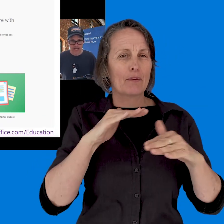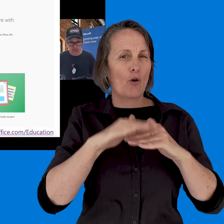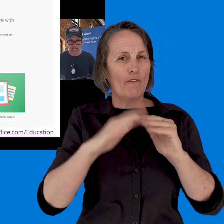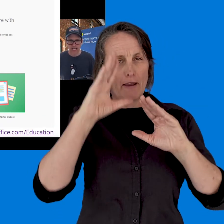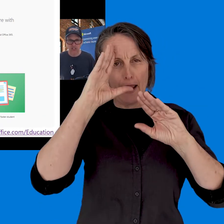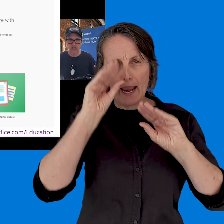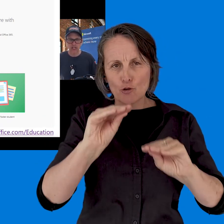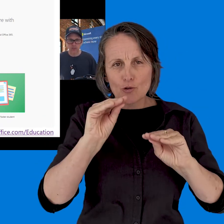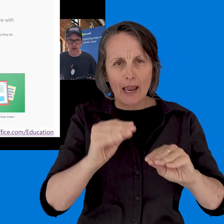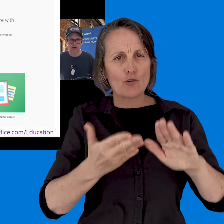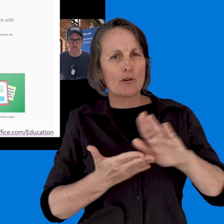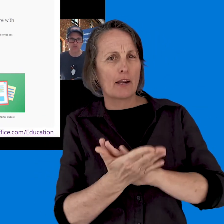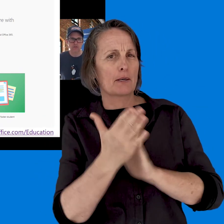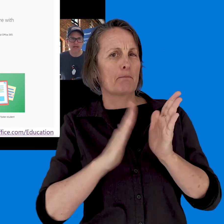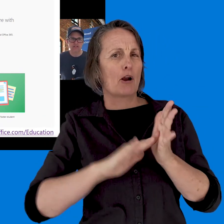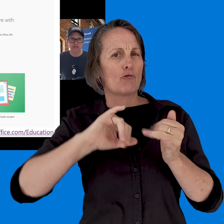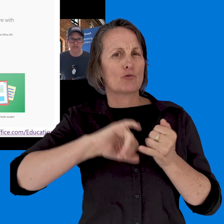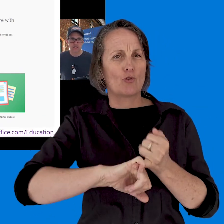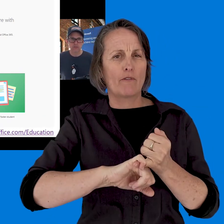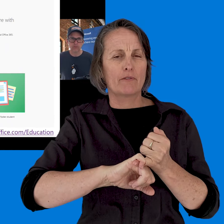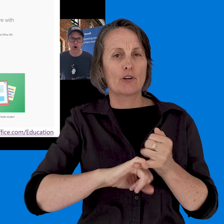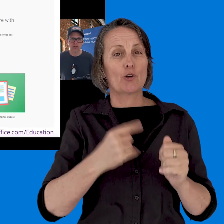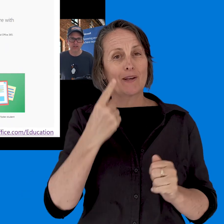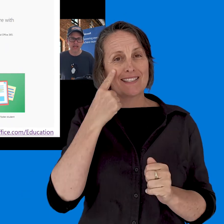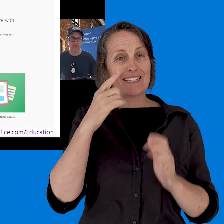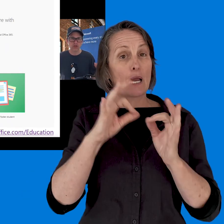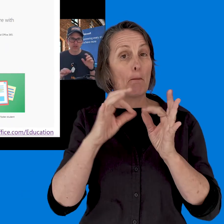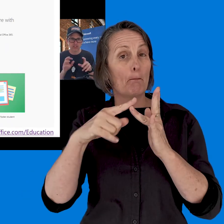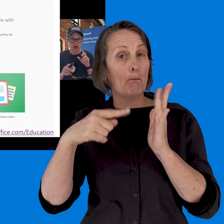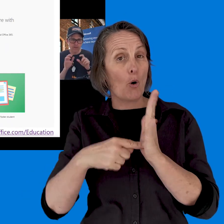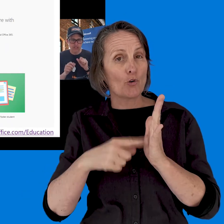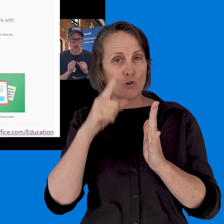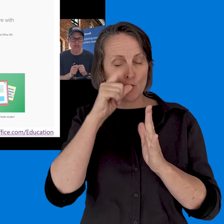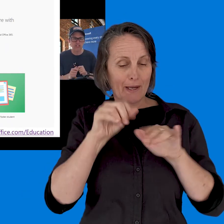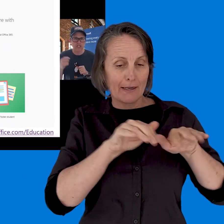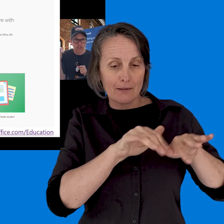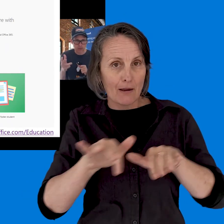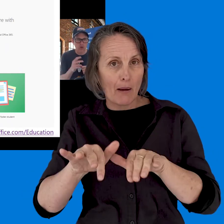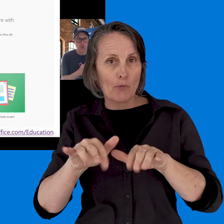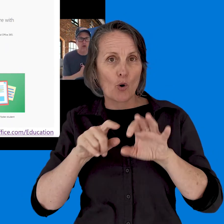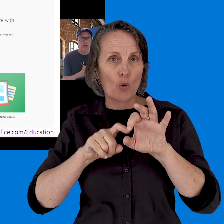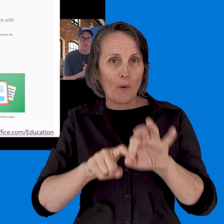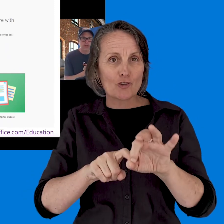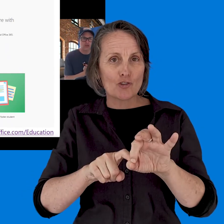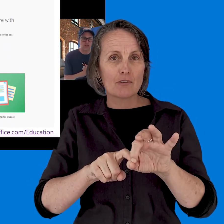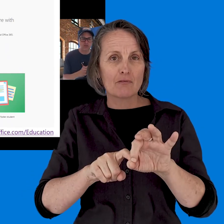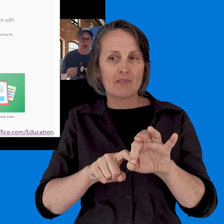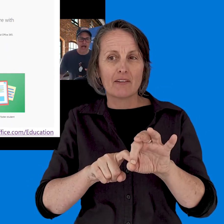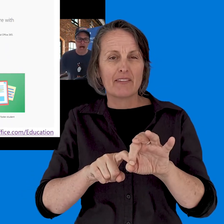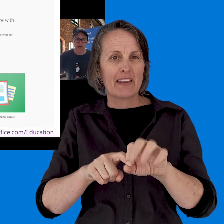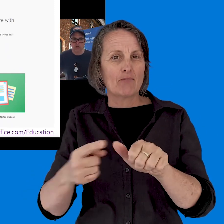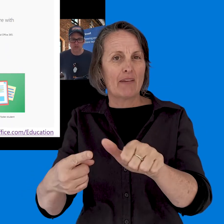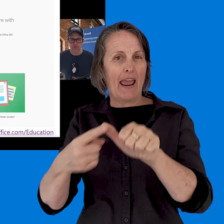education in the Microsoft space, so there's a little bot there that you can type in your question and the bot will bring you to the right articles.